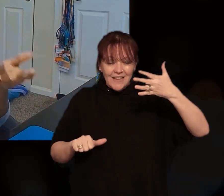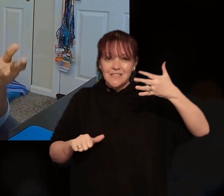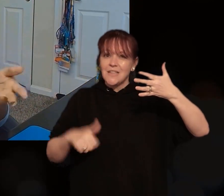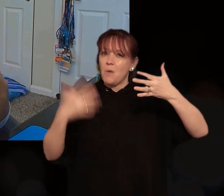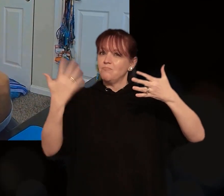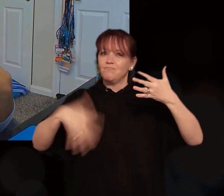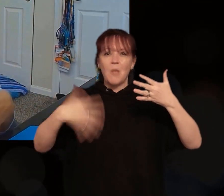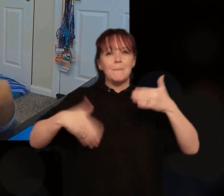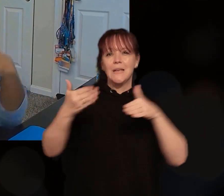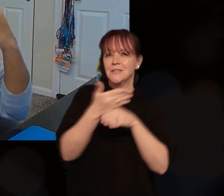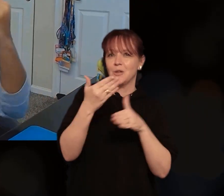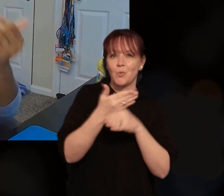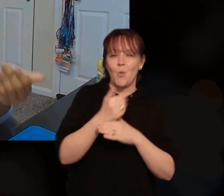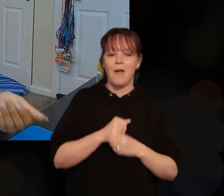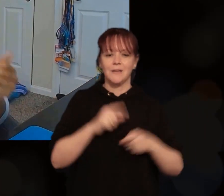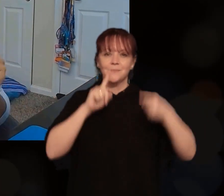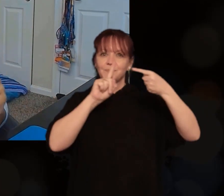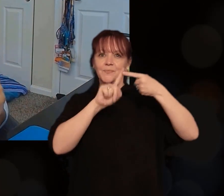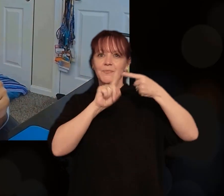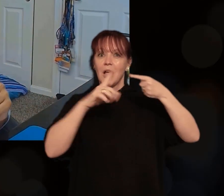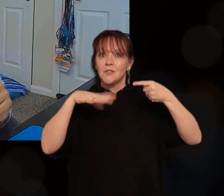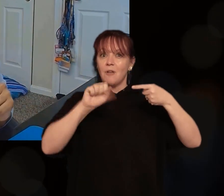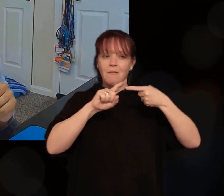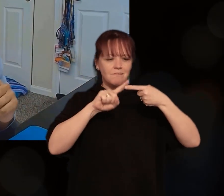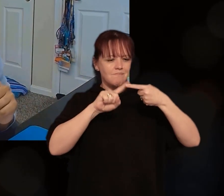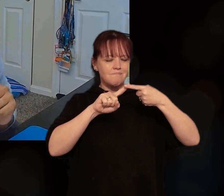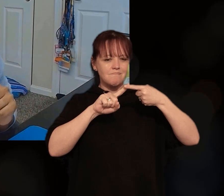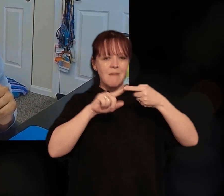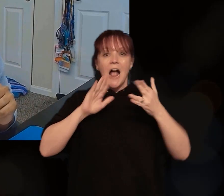Starting off with The Access-Ability Summer Showcase,